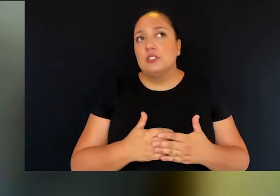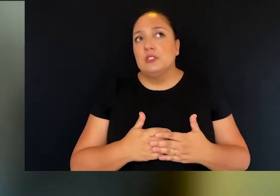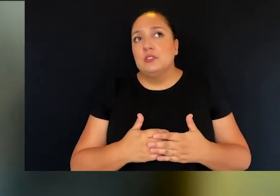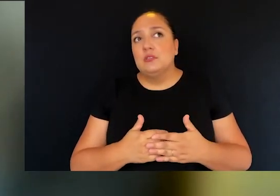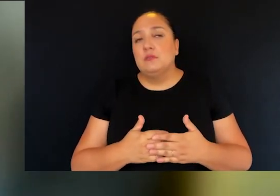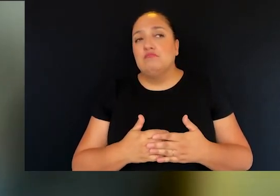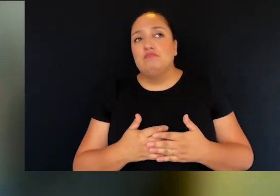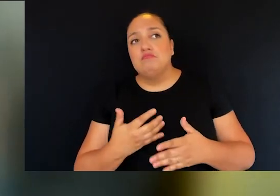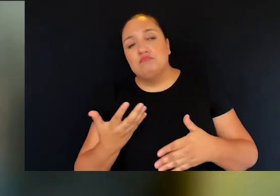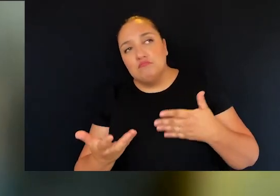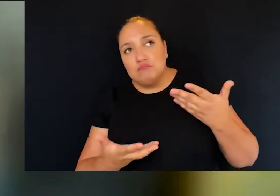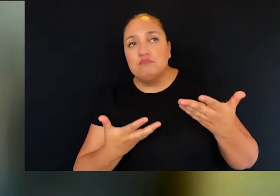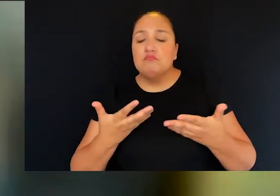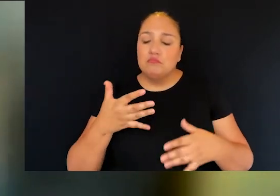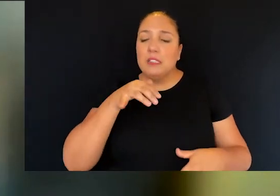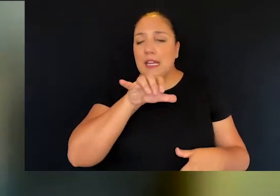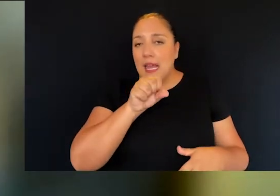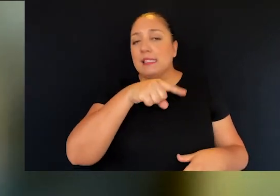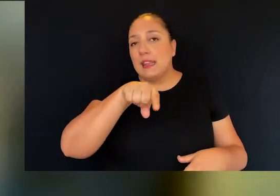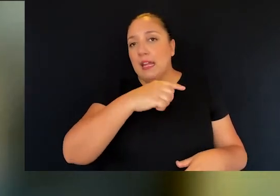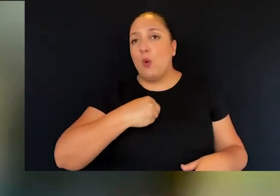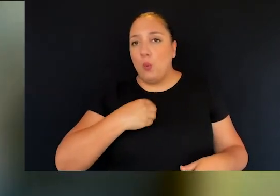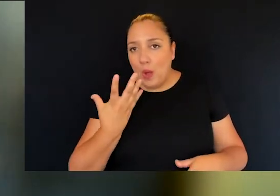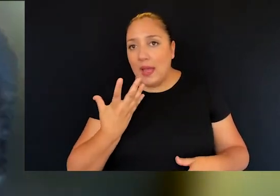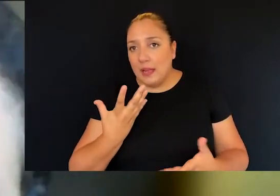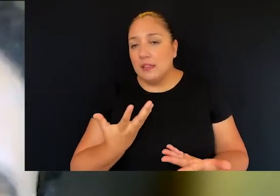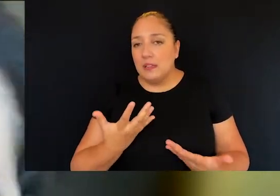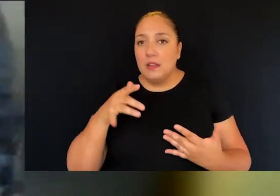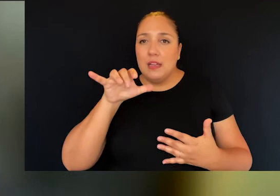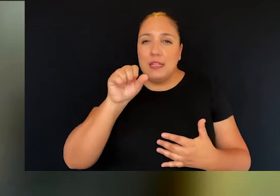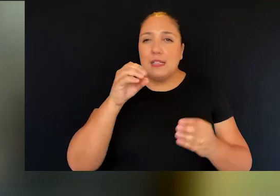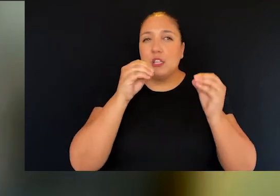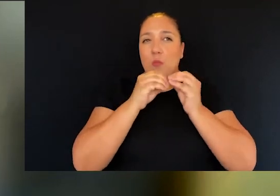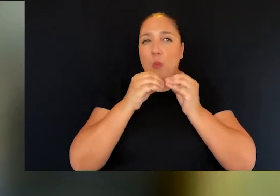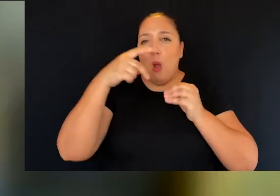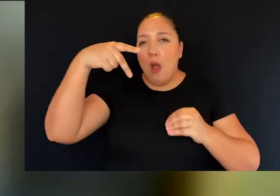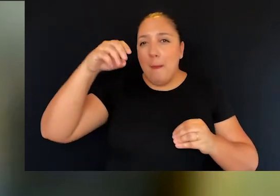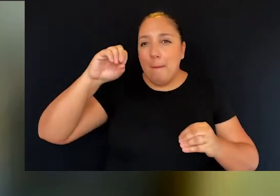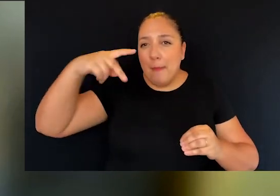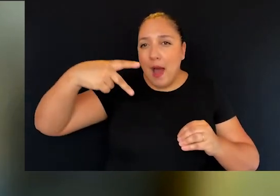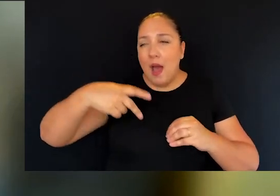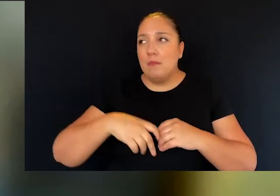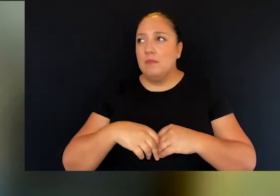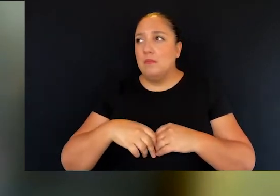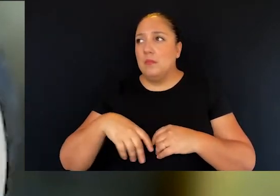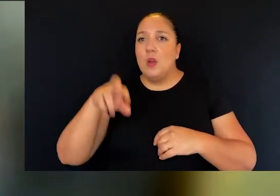even though they are more pop than R&B or than rap or whatever, Eminem, he's just,